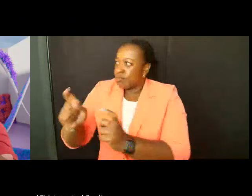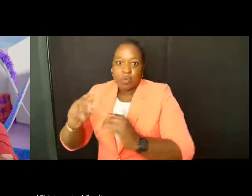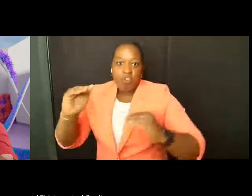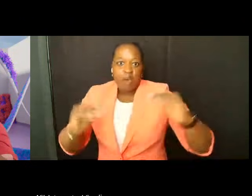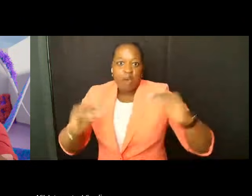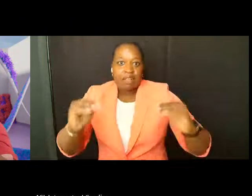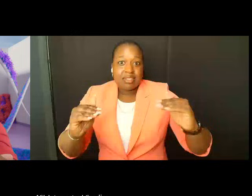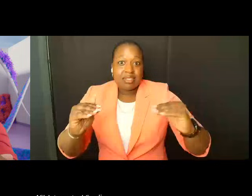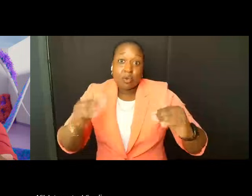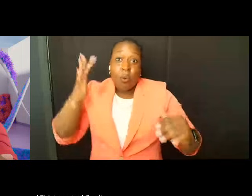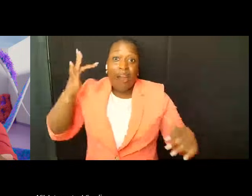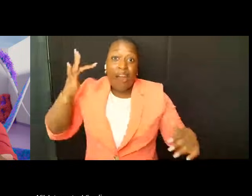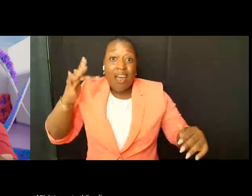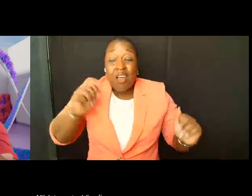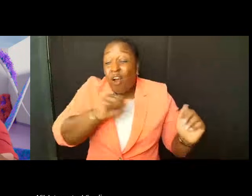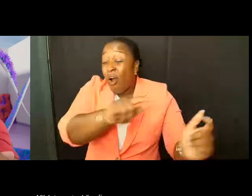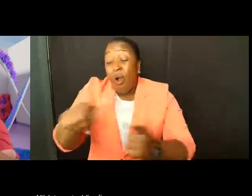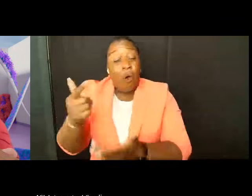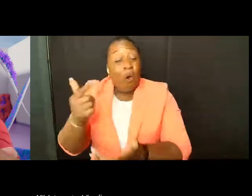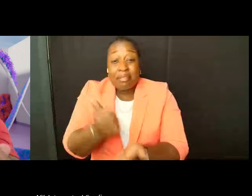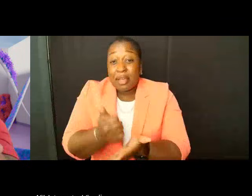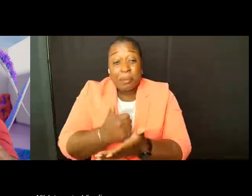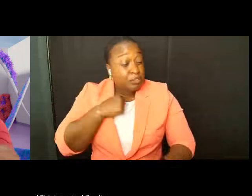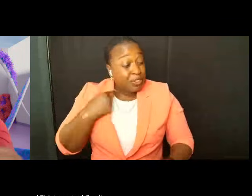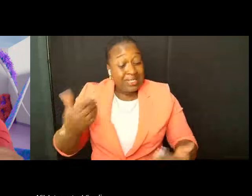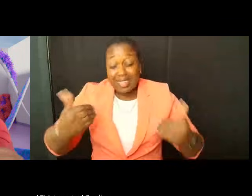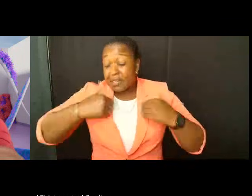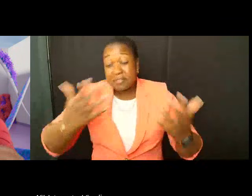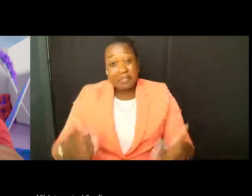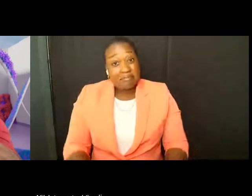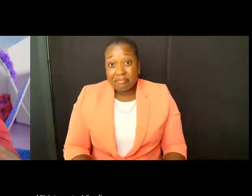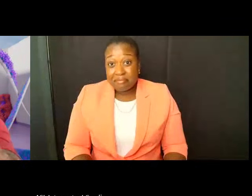And, you know, from the regulatory standpoint, we have to balance